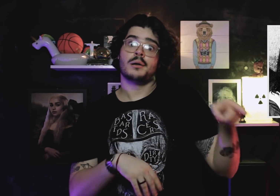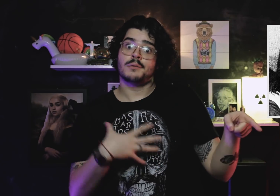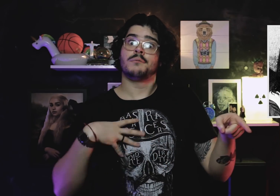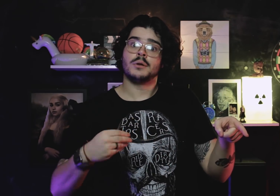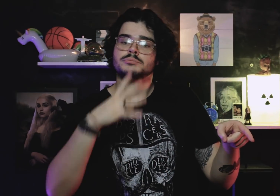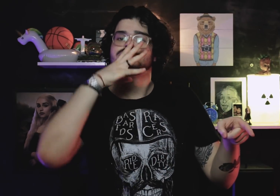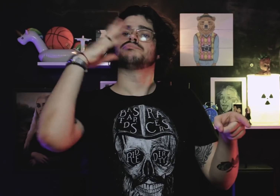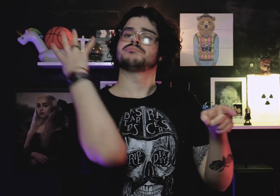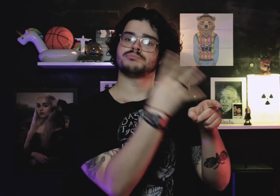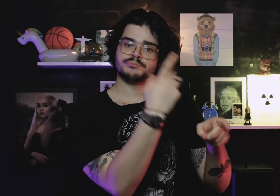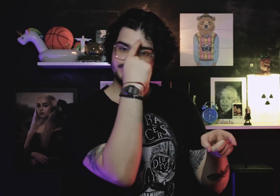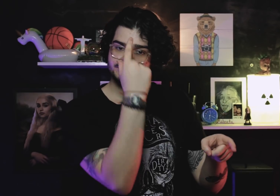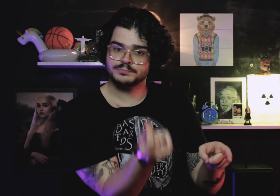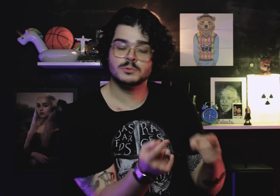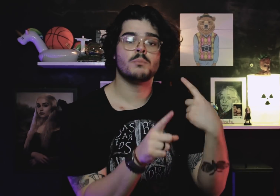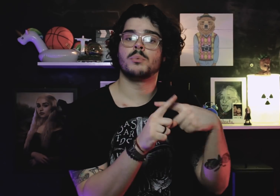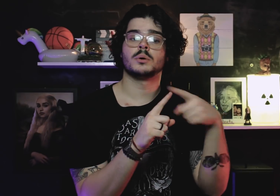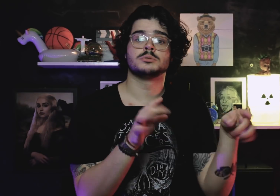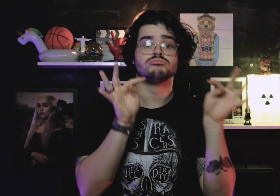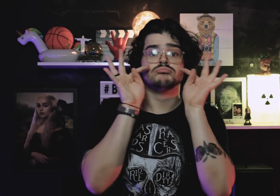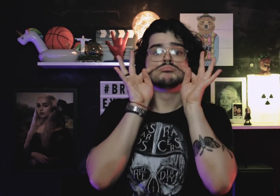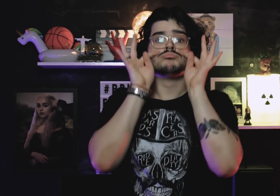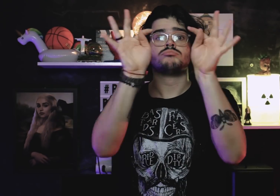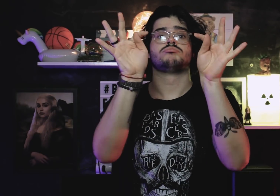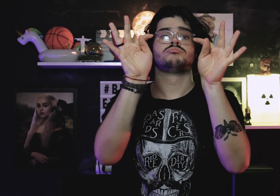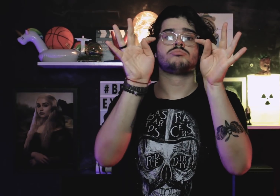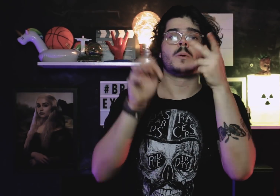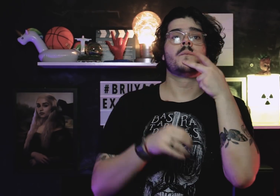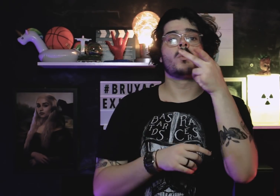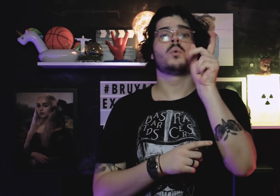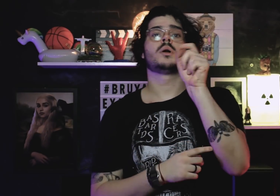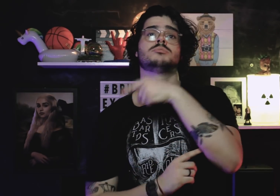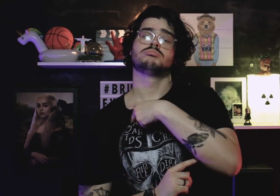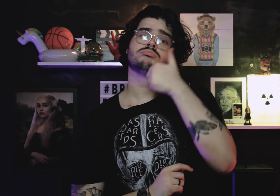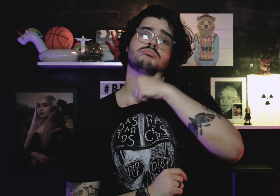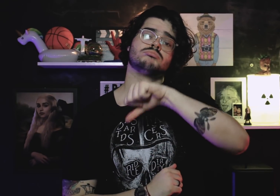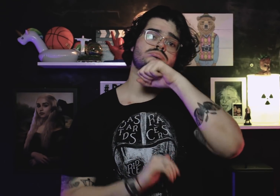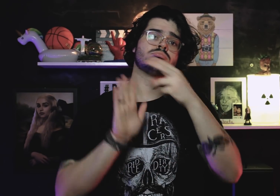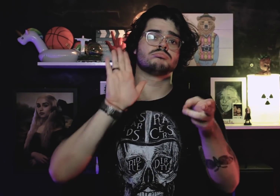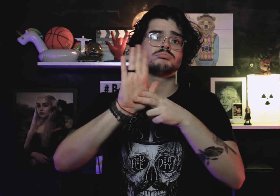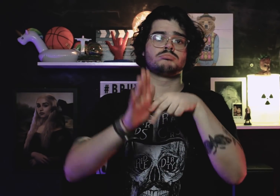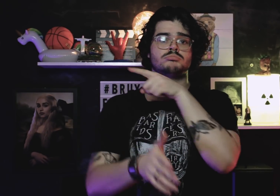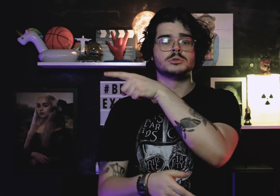was accused of witchcraft for witnessing her mother's actions,